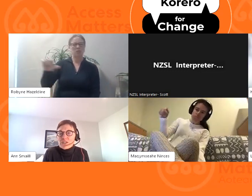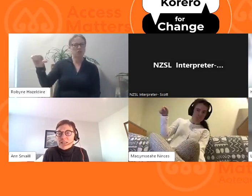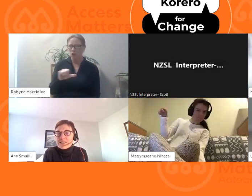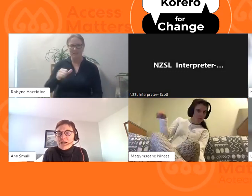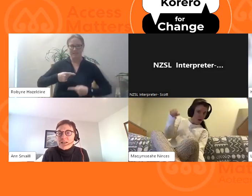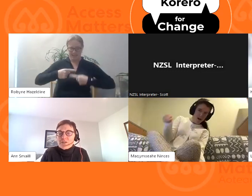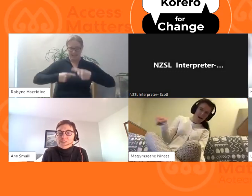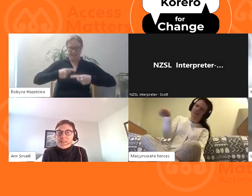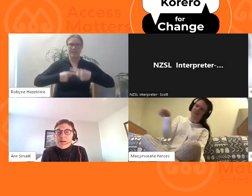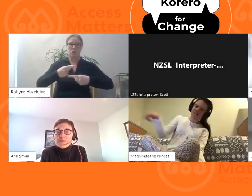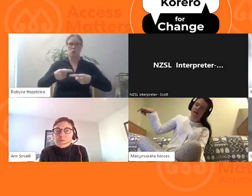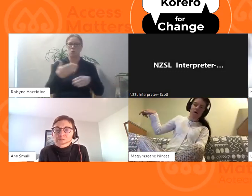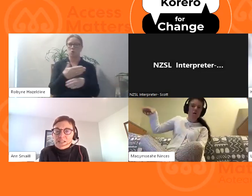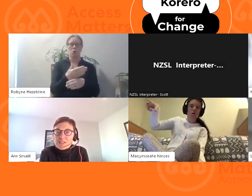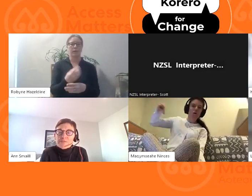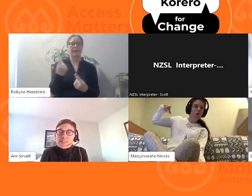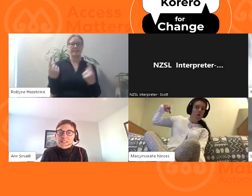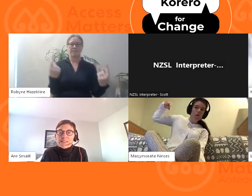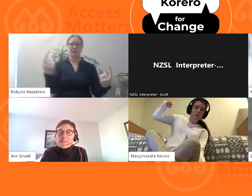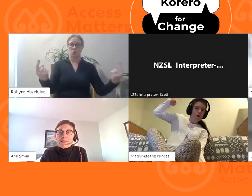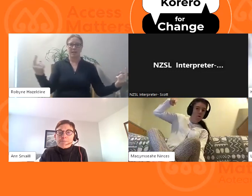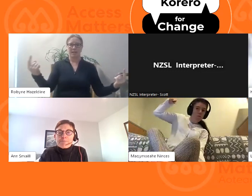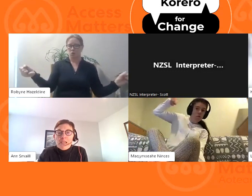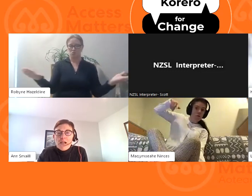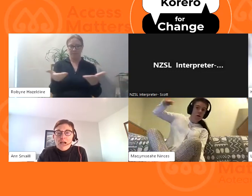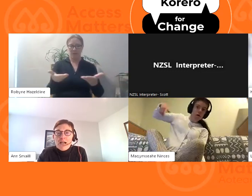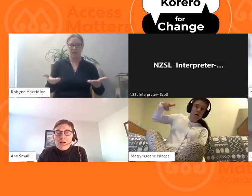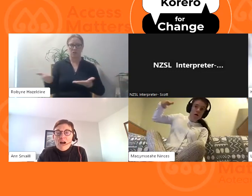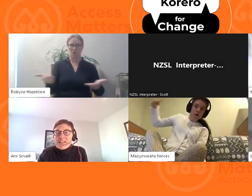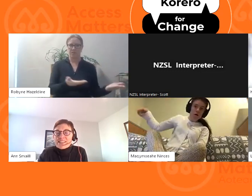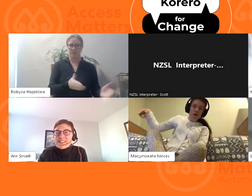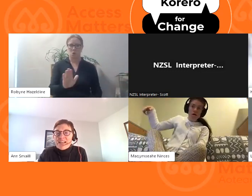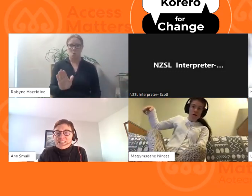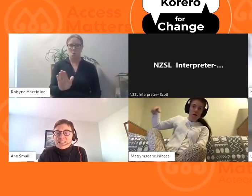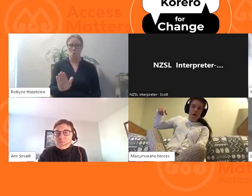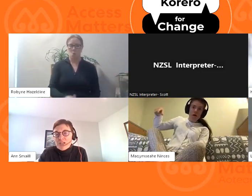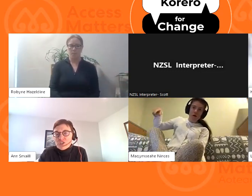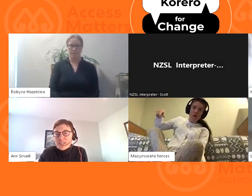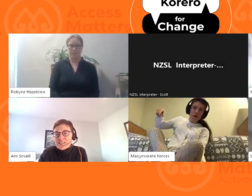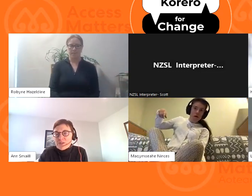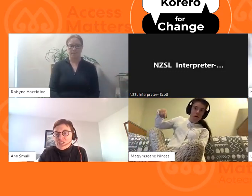in silos to provide services. I started my journey as a speech